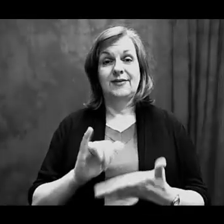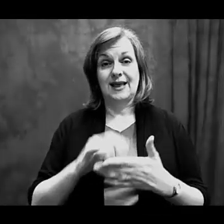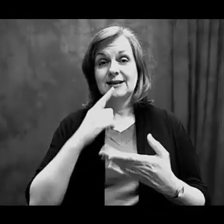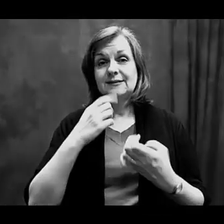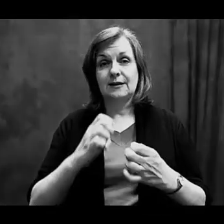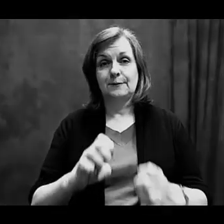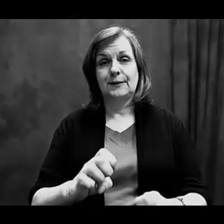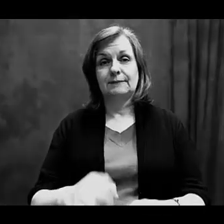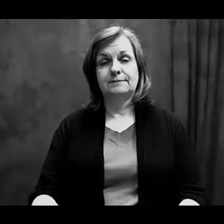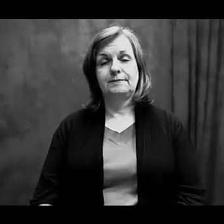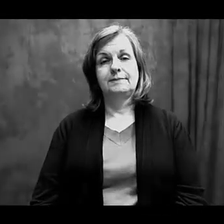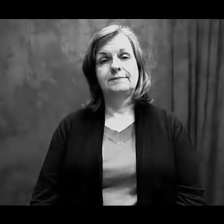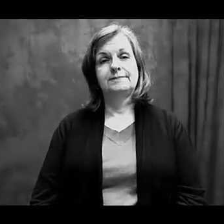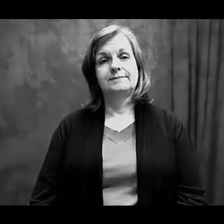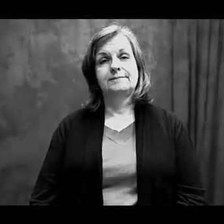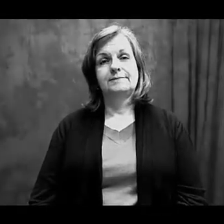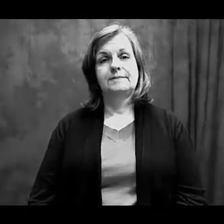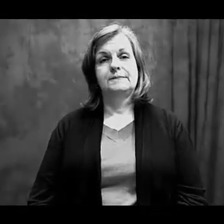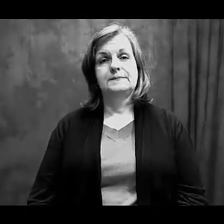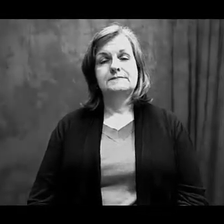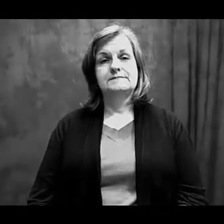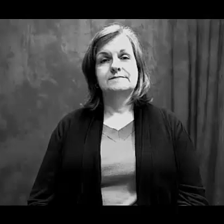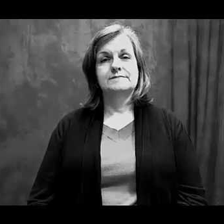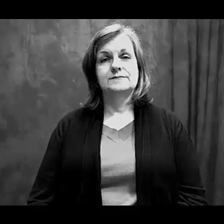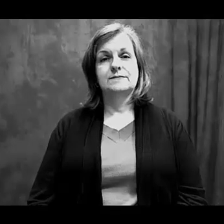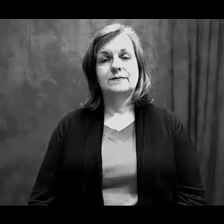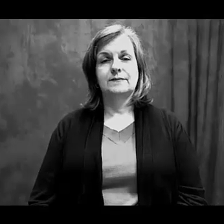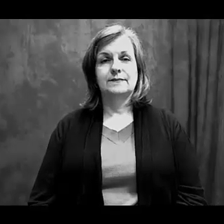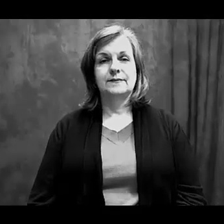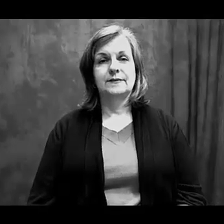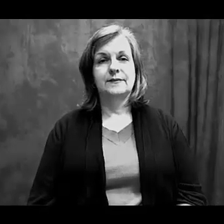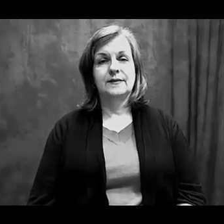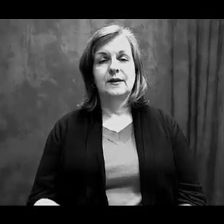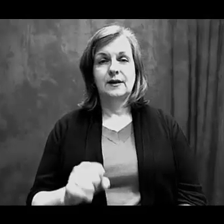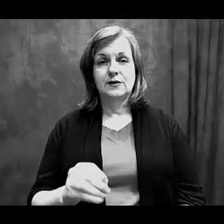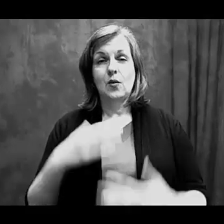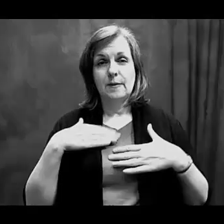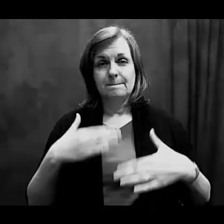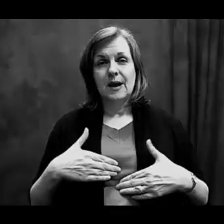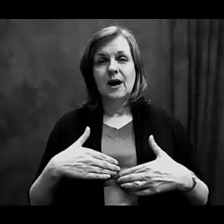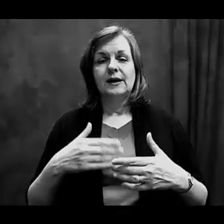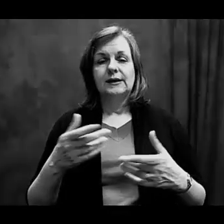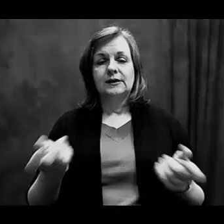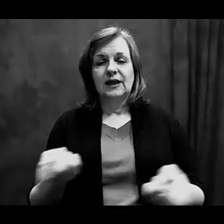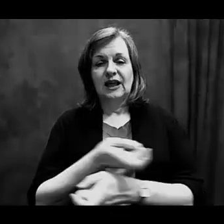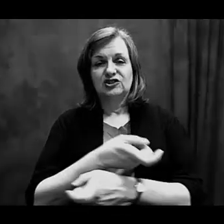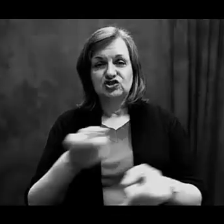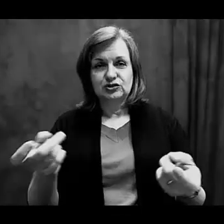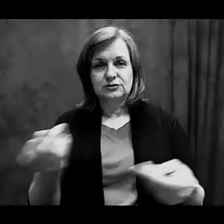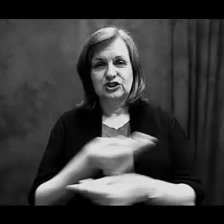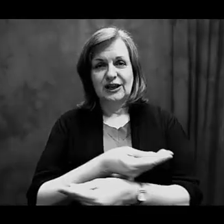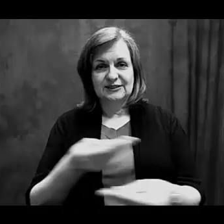it's job is to carry oxygen around your body very much an enzyme